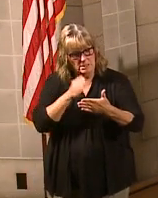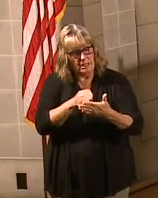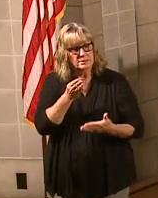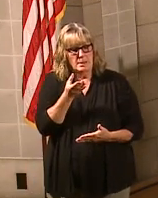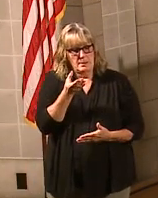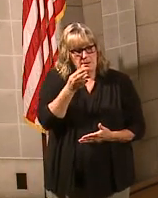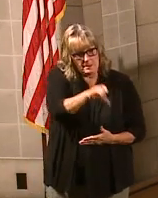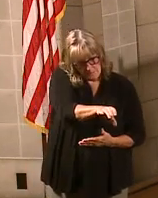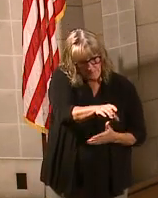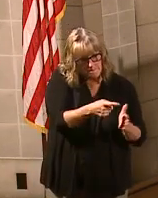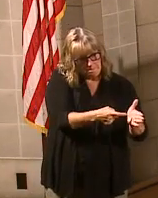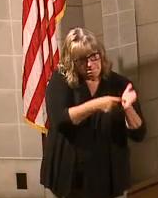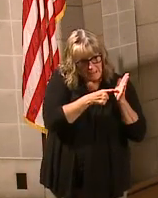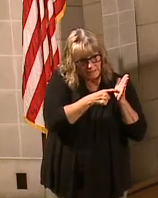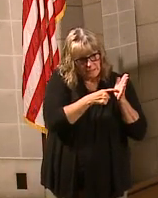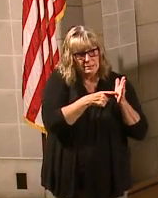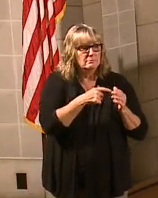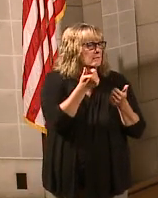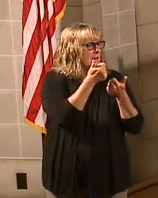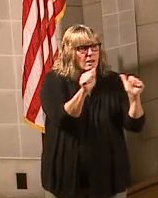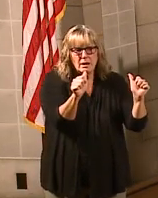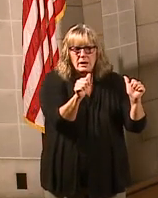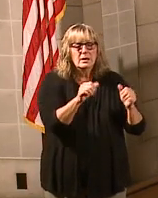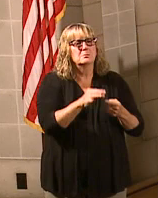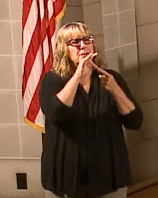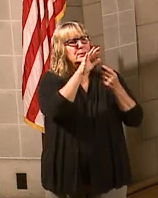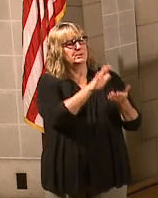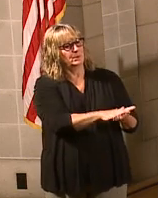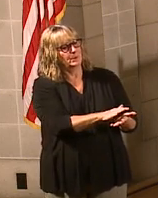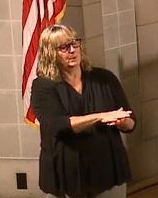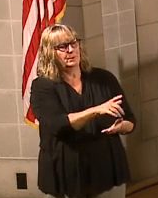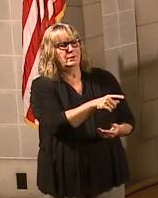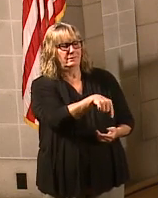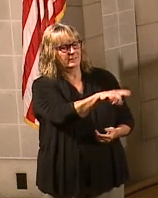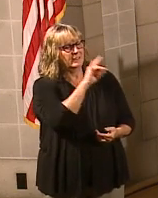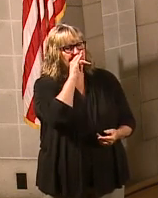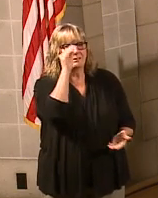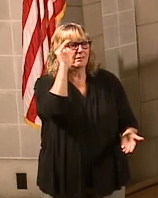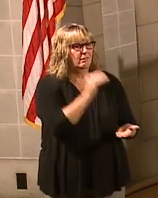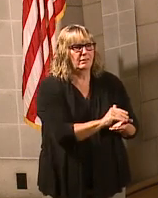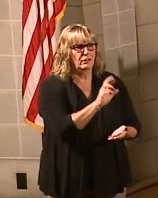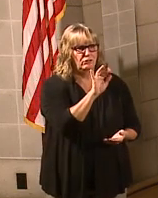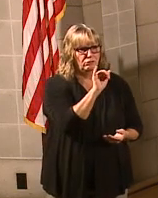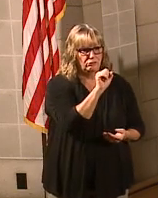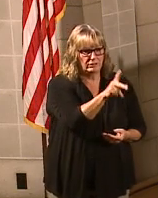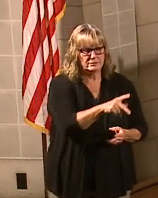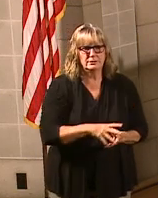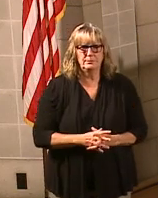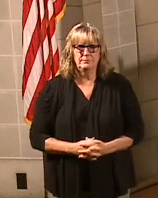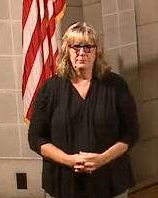IF A PARENT WANTS TO MASK UP